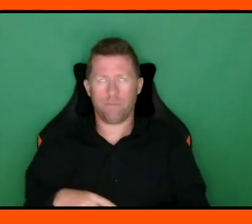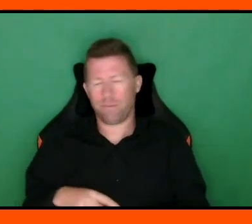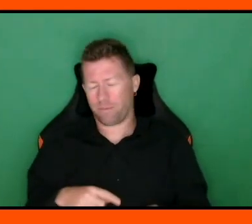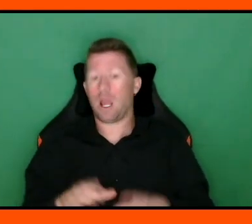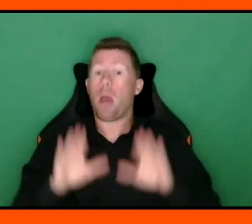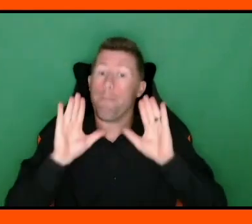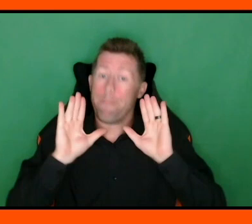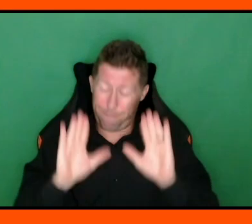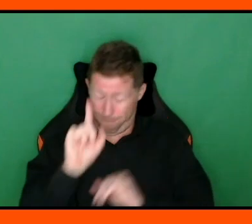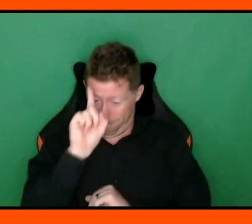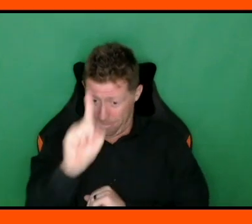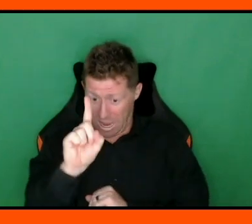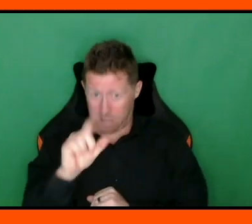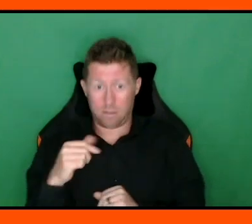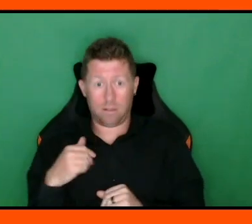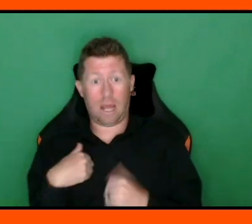and this is by no means a definitive statement,